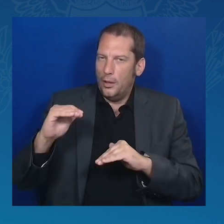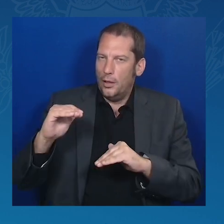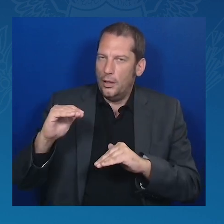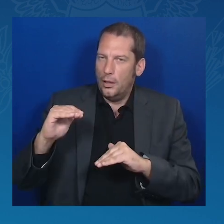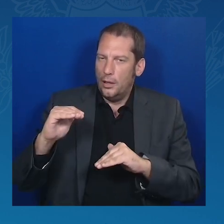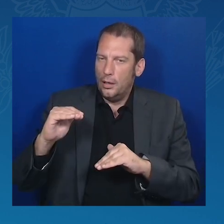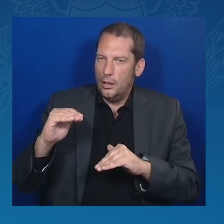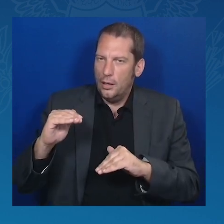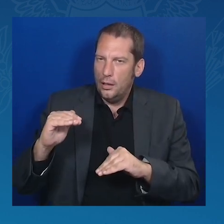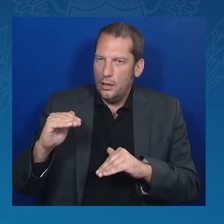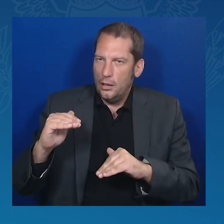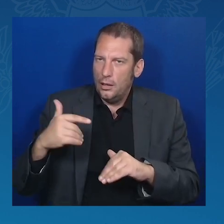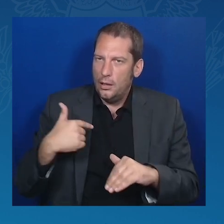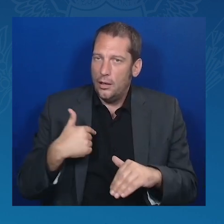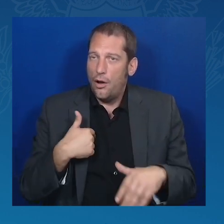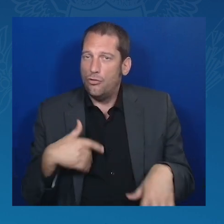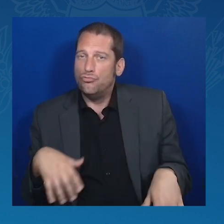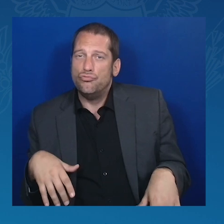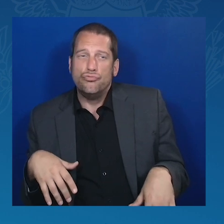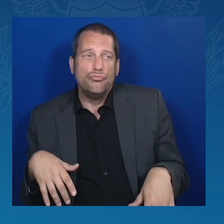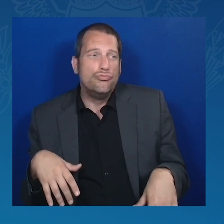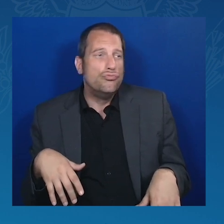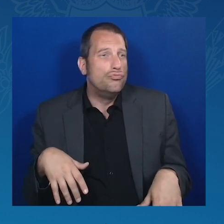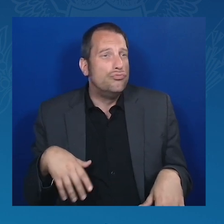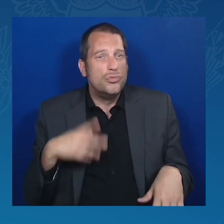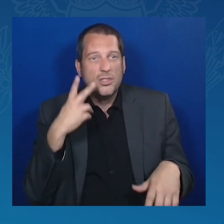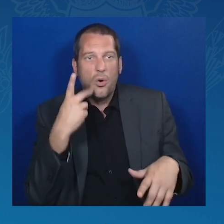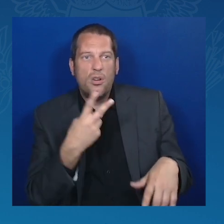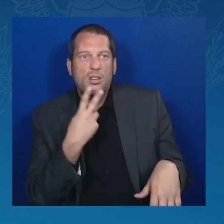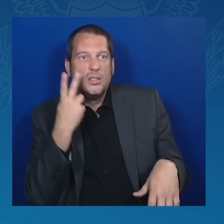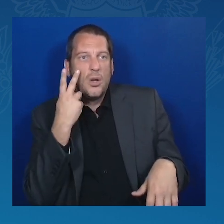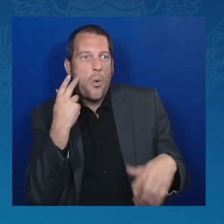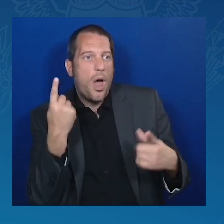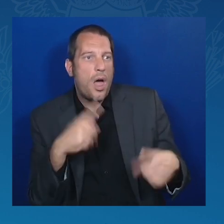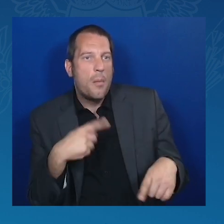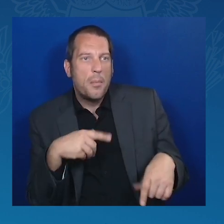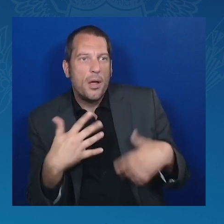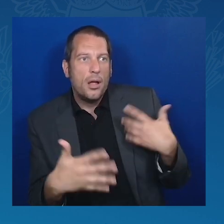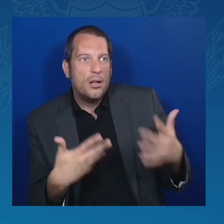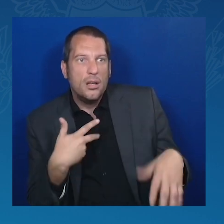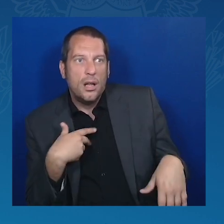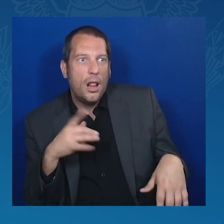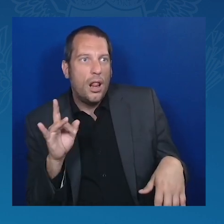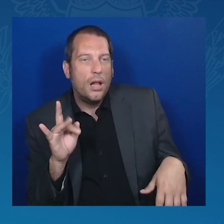a movement that was started, you know, back in the day with those who fought for Roe v Wade,